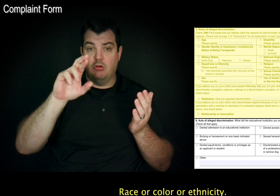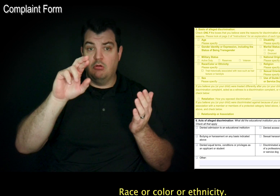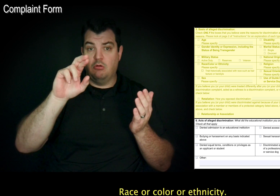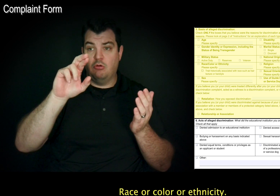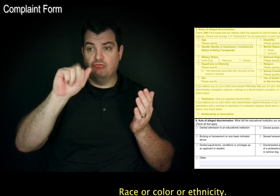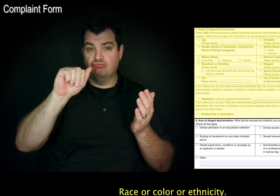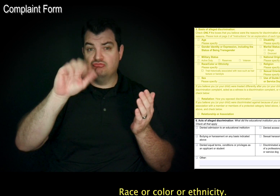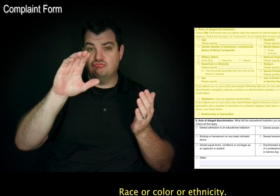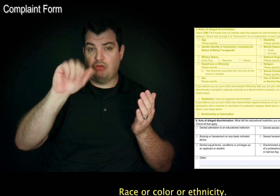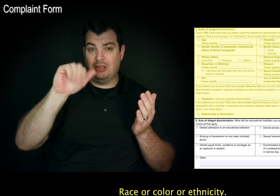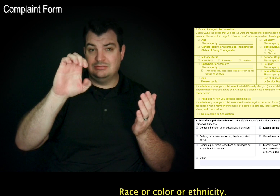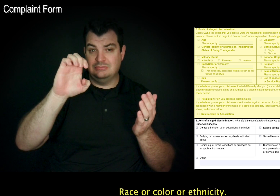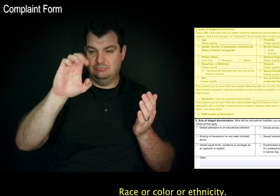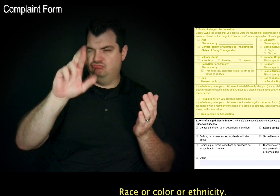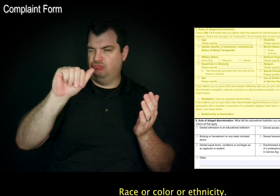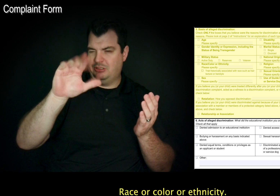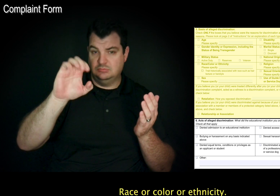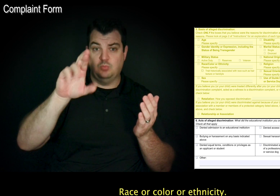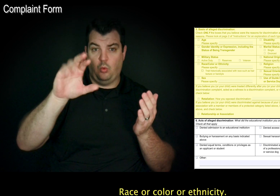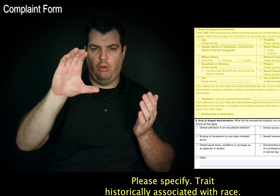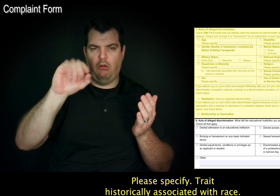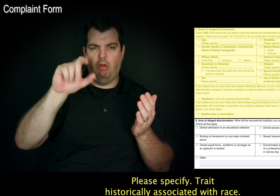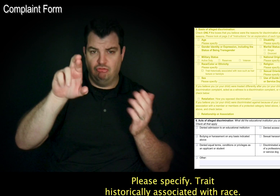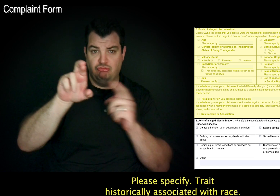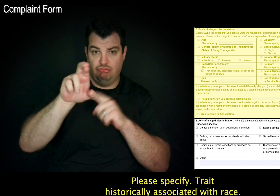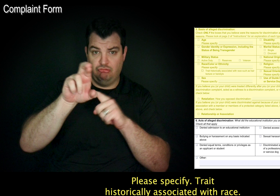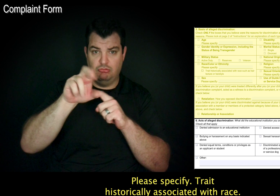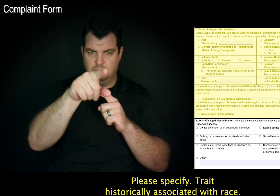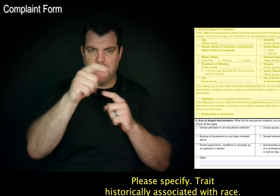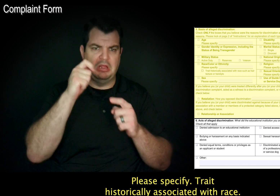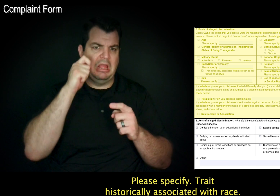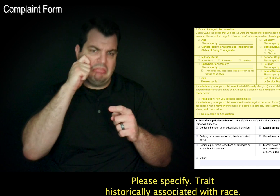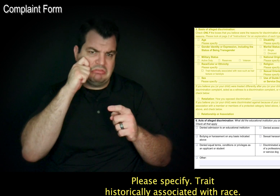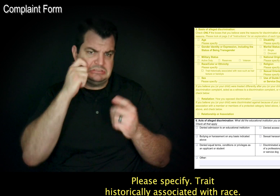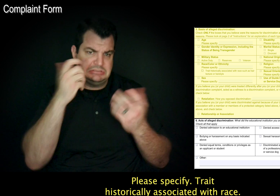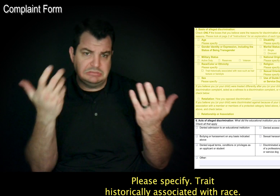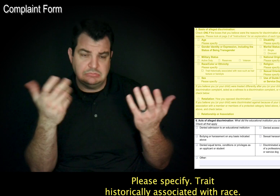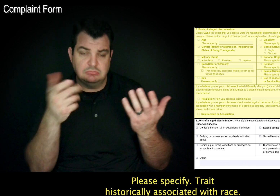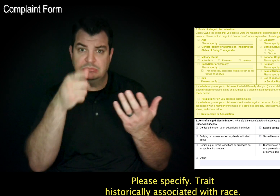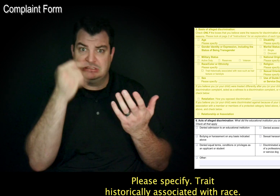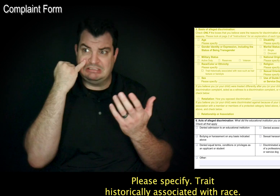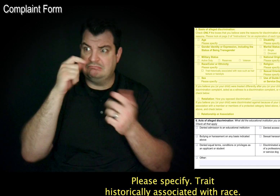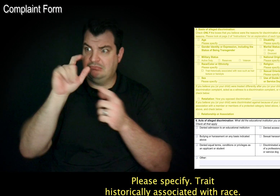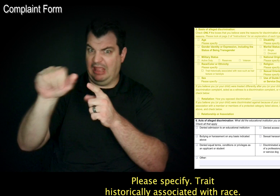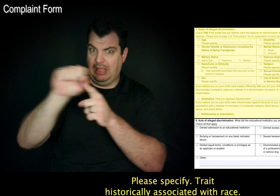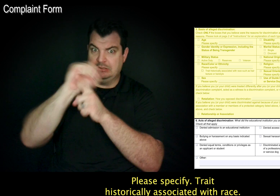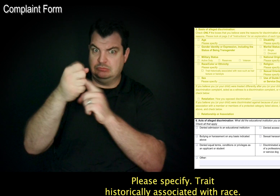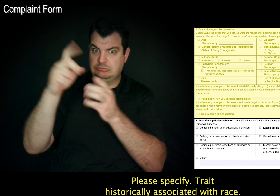Race or color or ethnicity. Please specify. Trait historically associated with race.